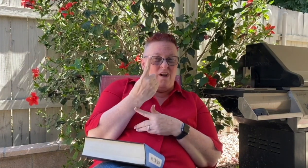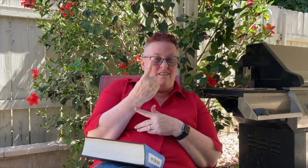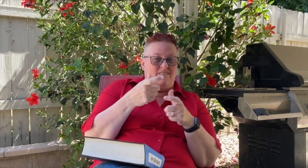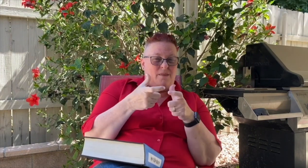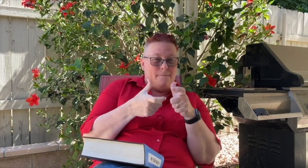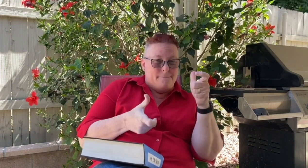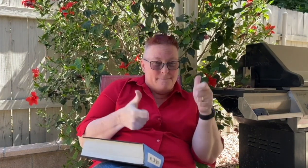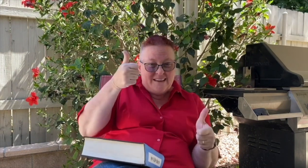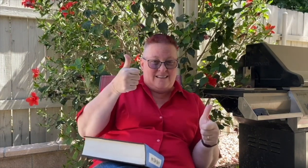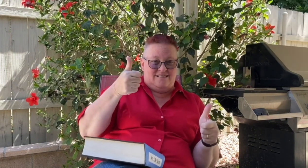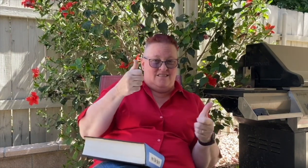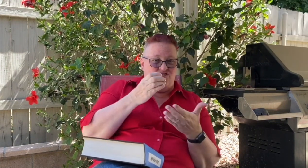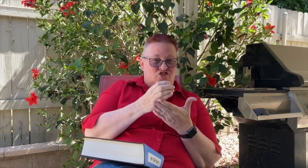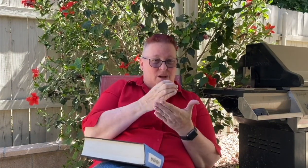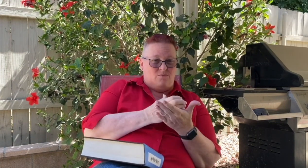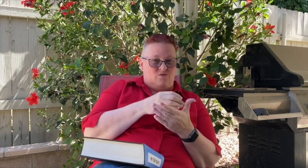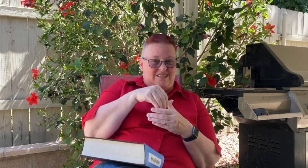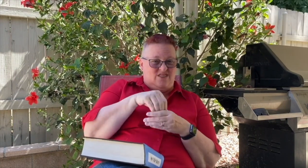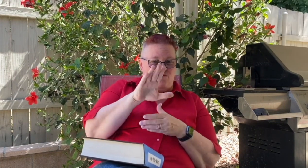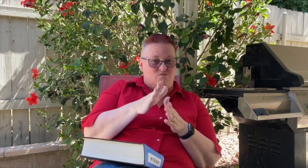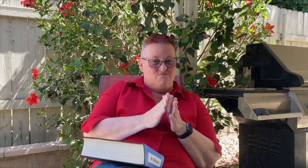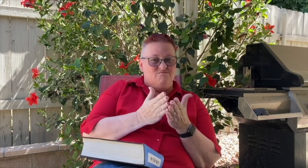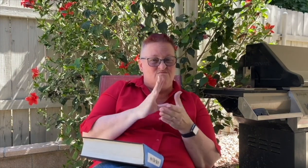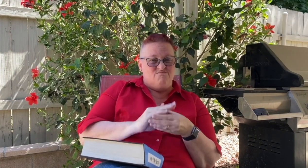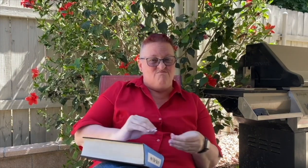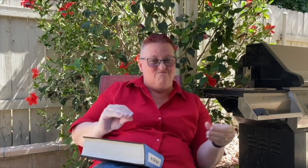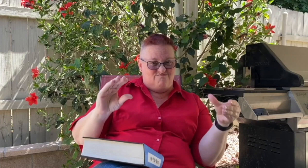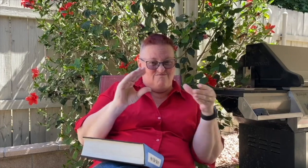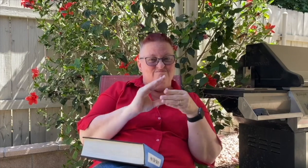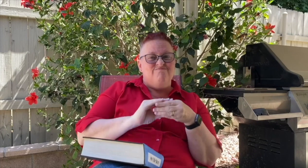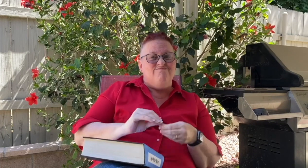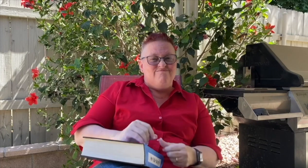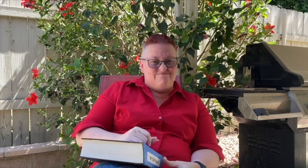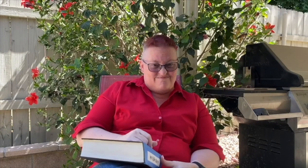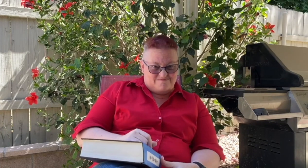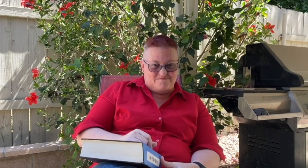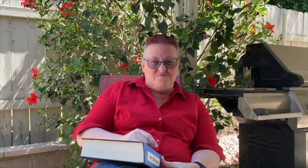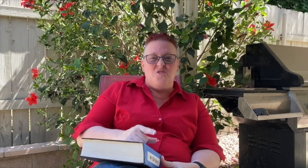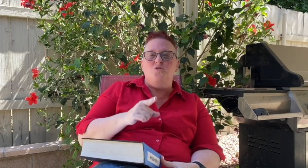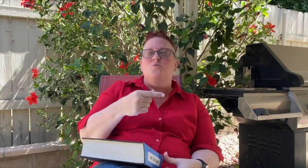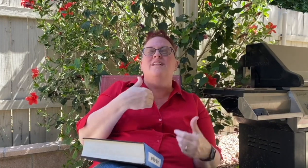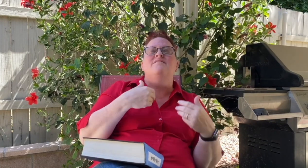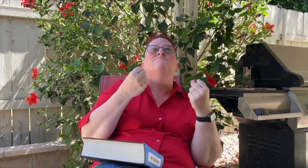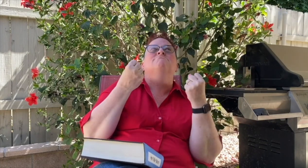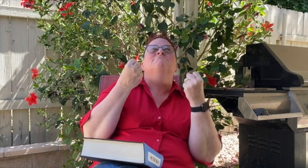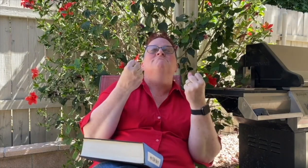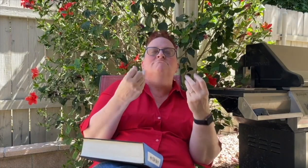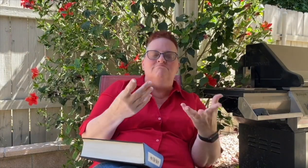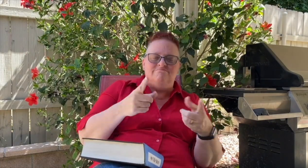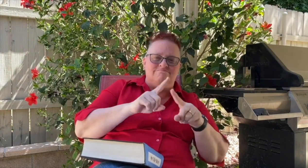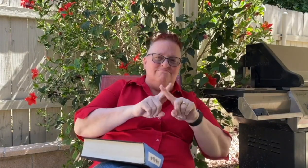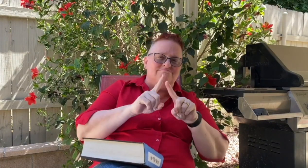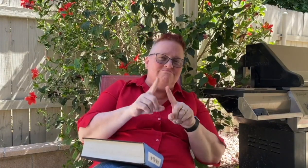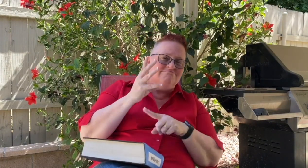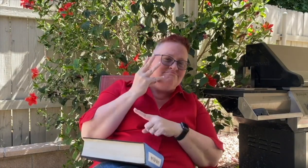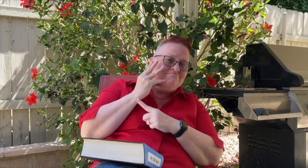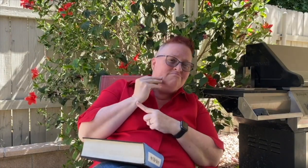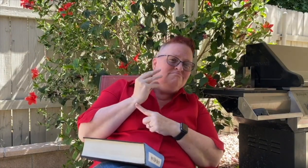That will be one of the biggest chapters in your life story in your book.